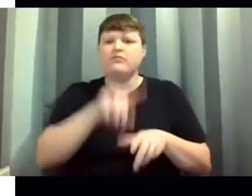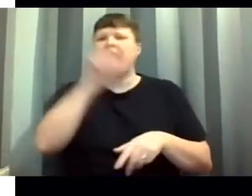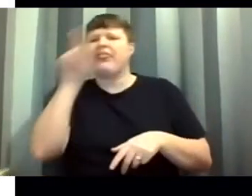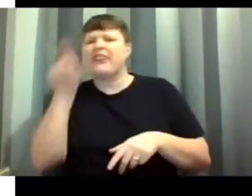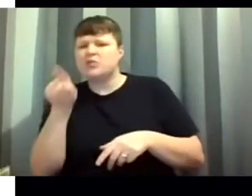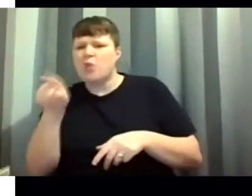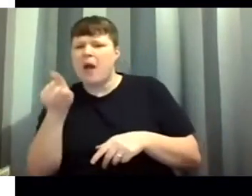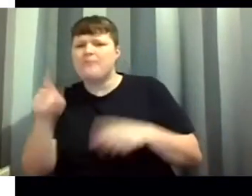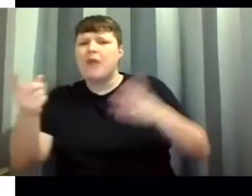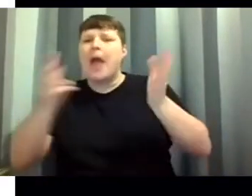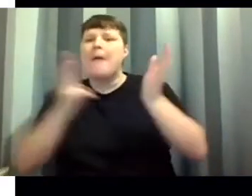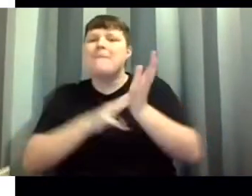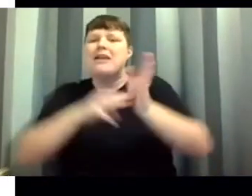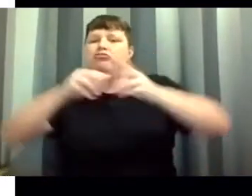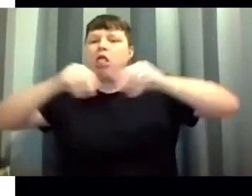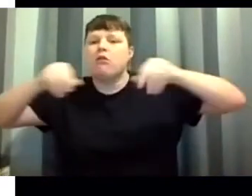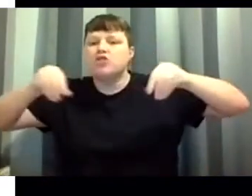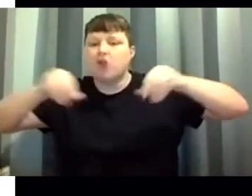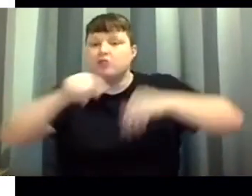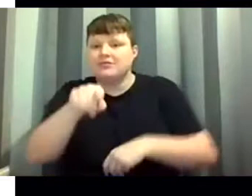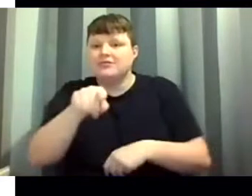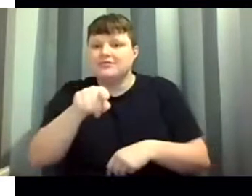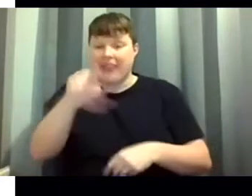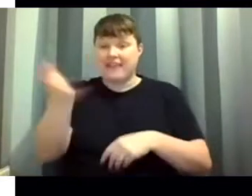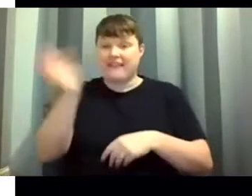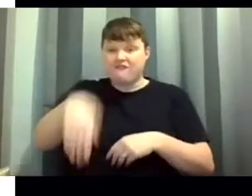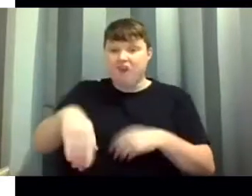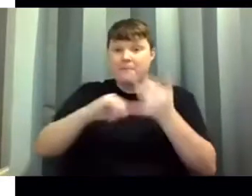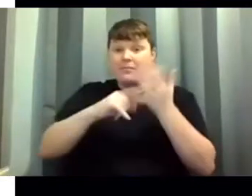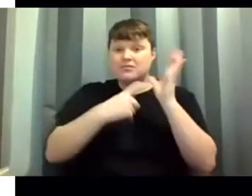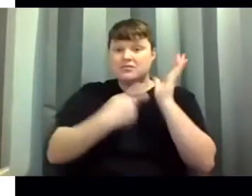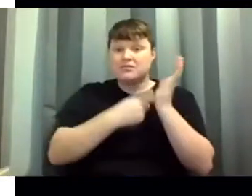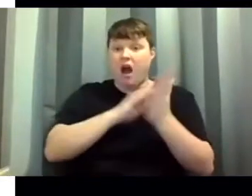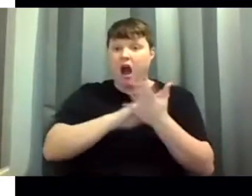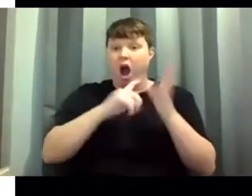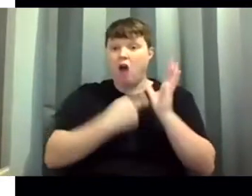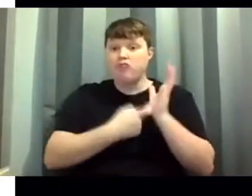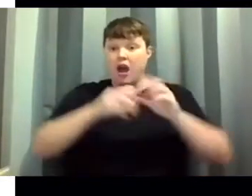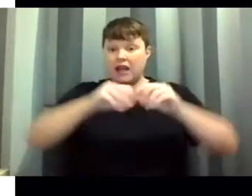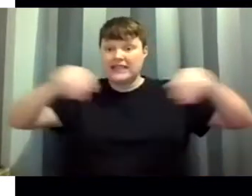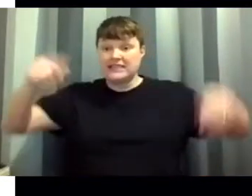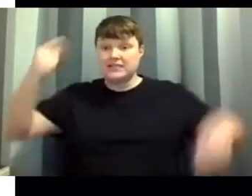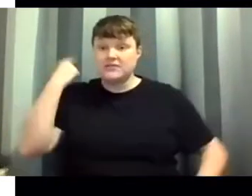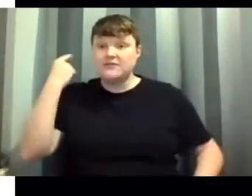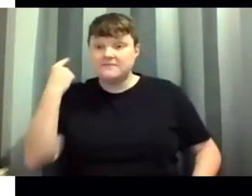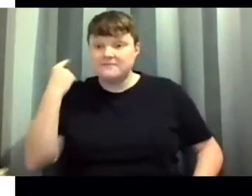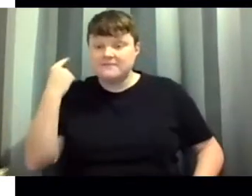dust concentration. This came from the Sahara and it's over the UK between, sort of,